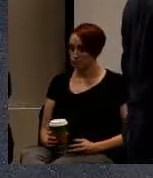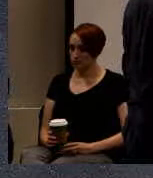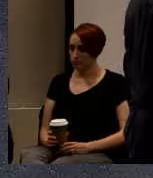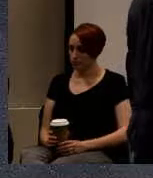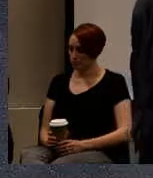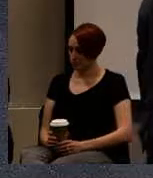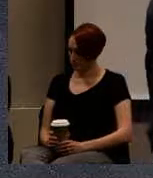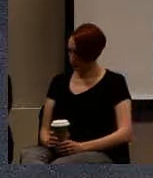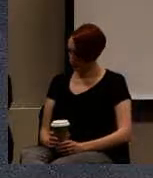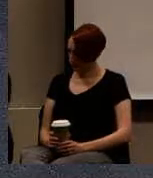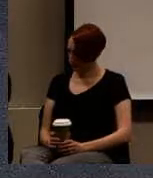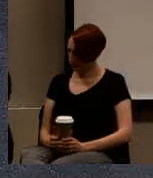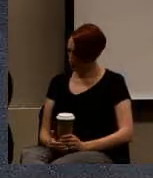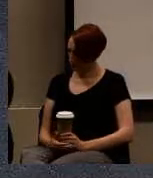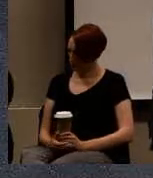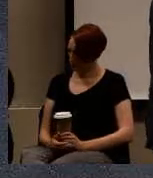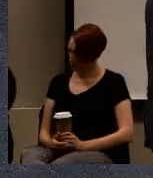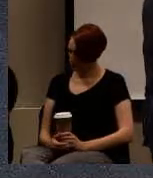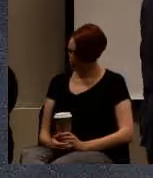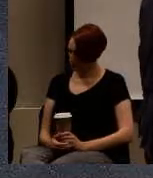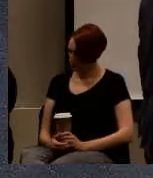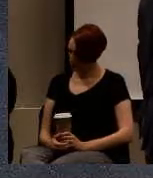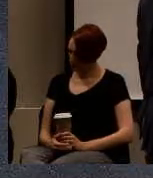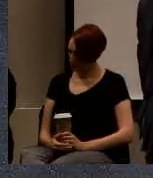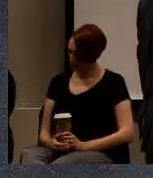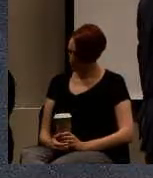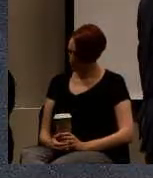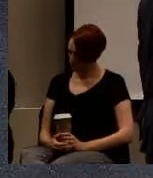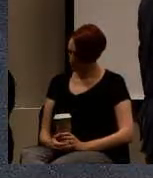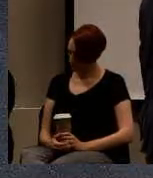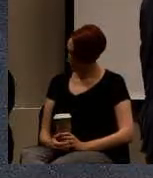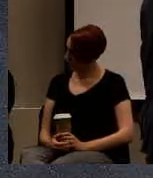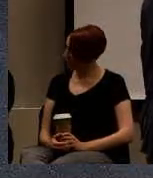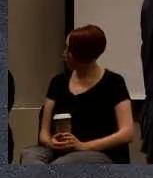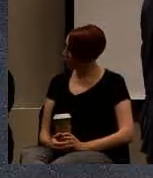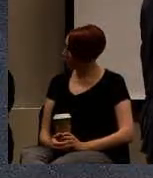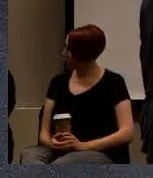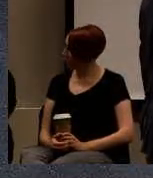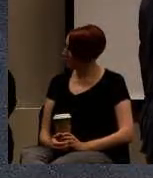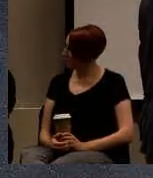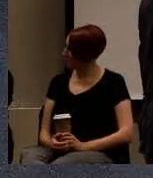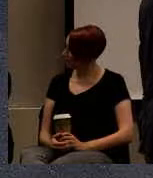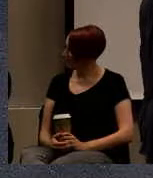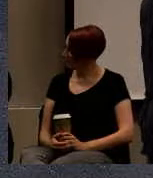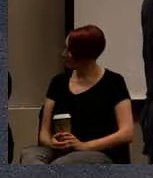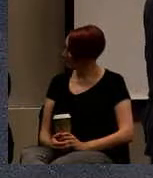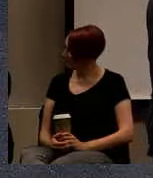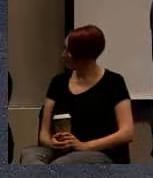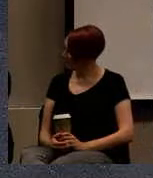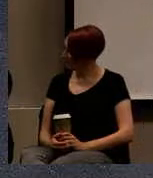driving skills aspect of it. Maintaining Mobility and Independence.